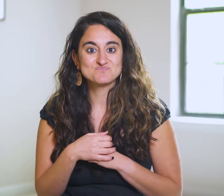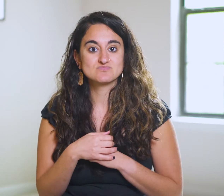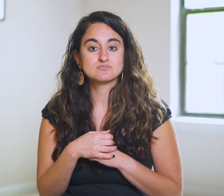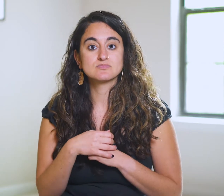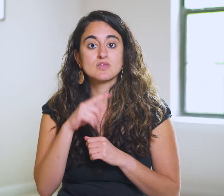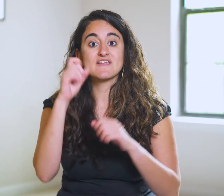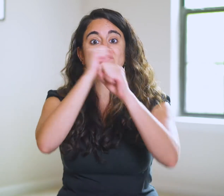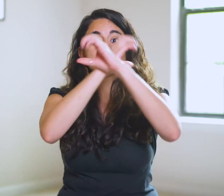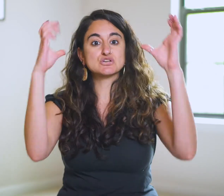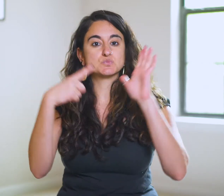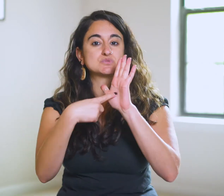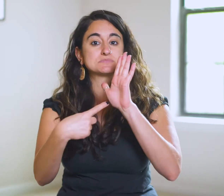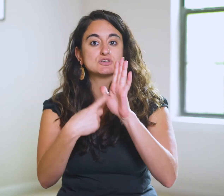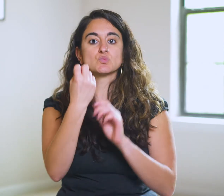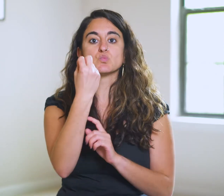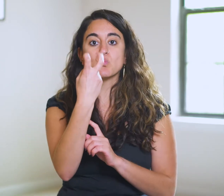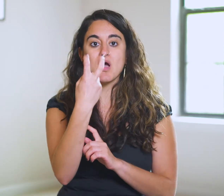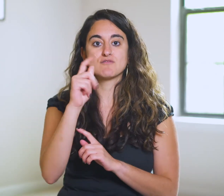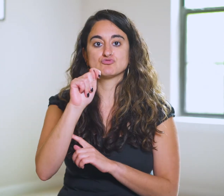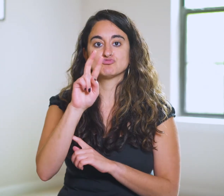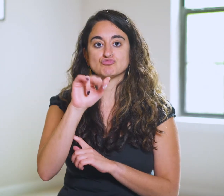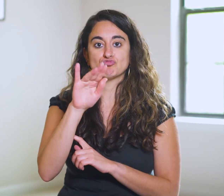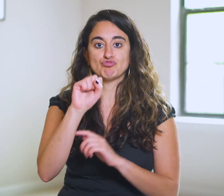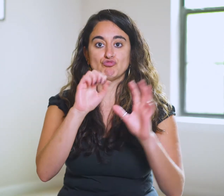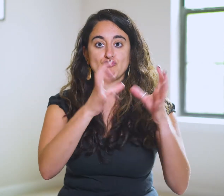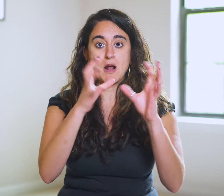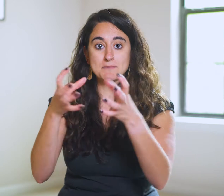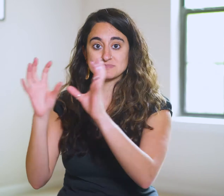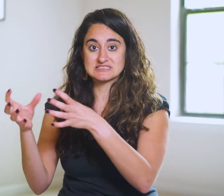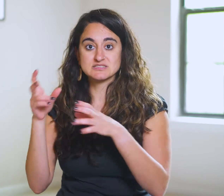The vision represents the twelve tribes—